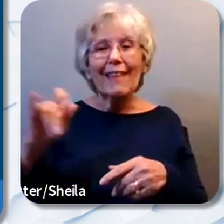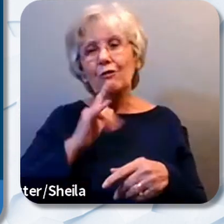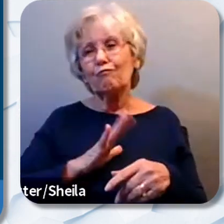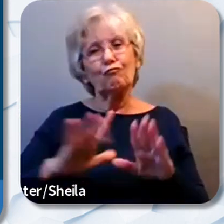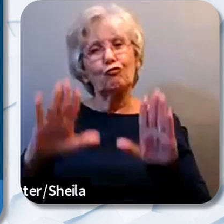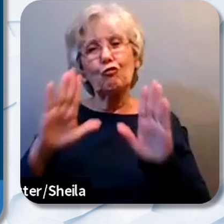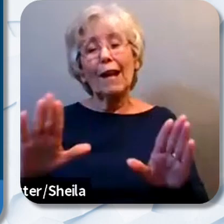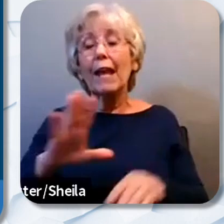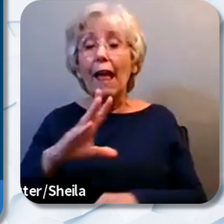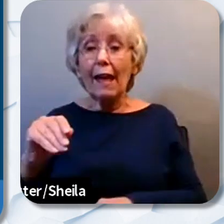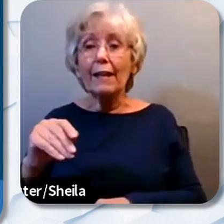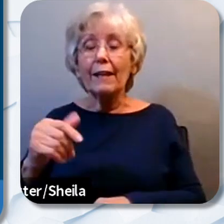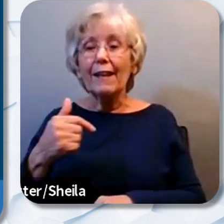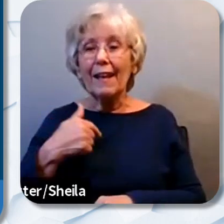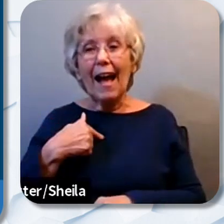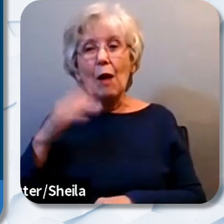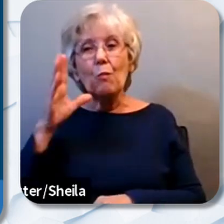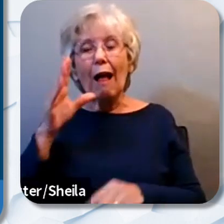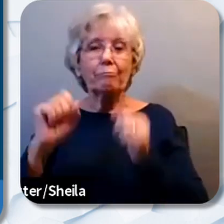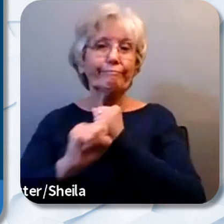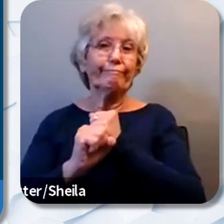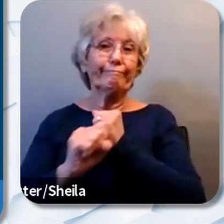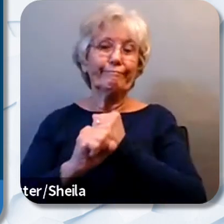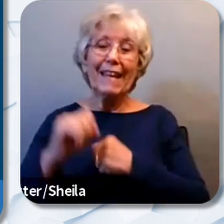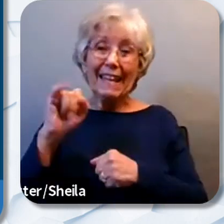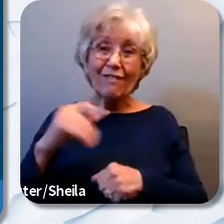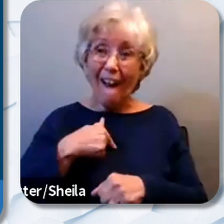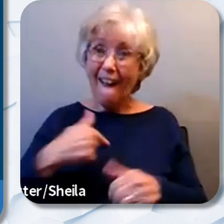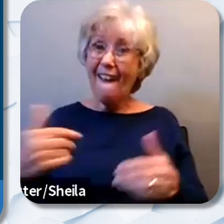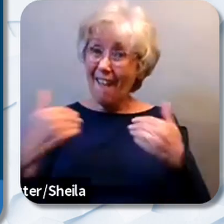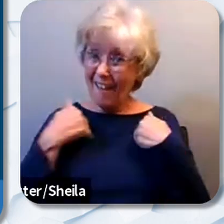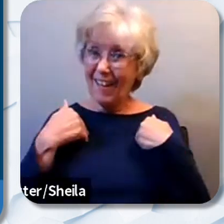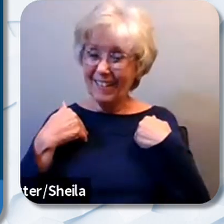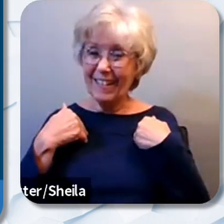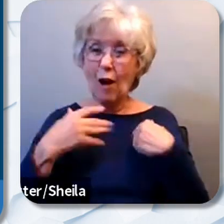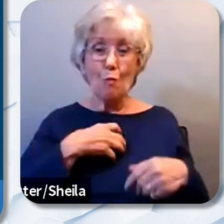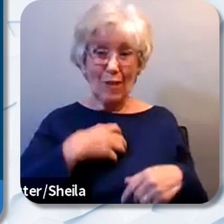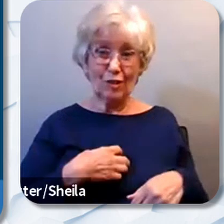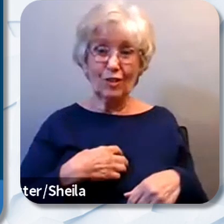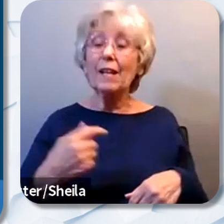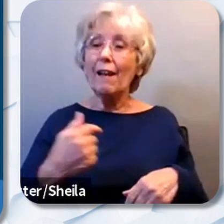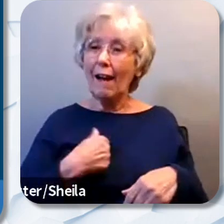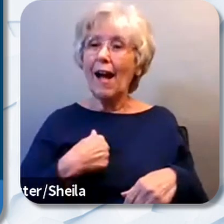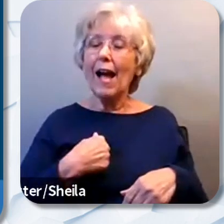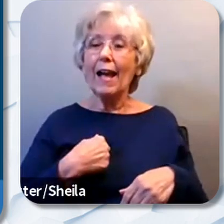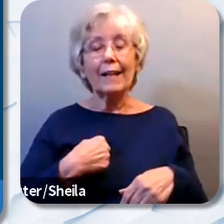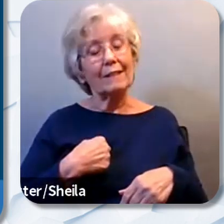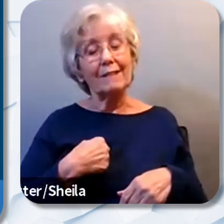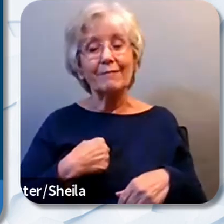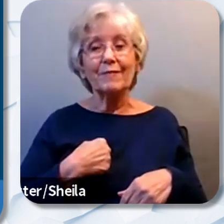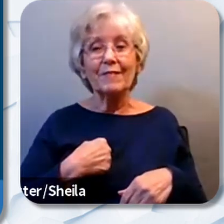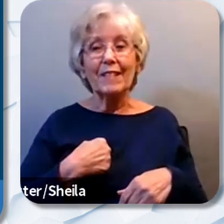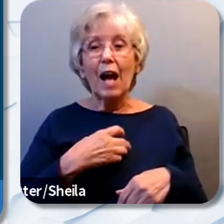And I will i'll put a plug in if I had a a wish, I would like that le a's could also